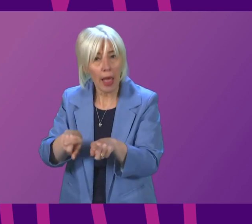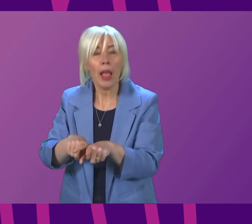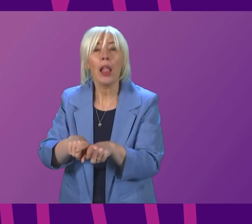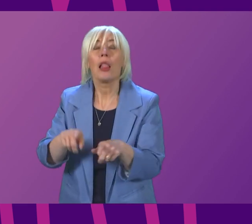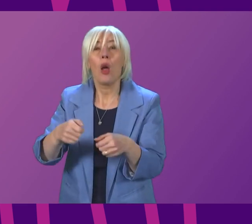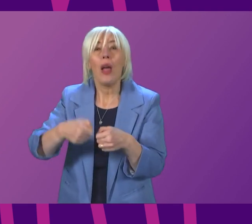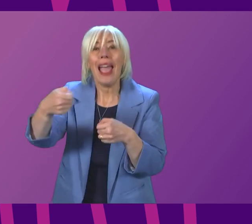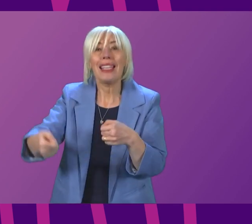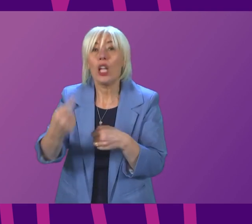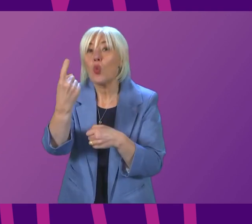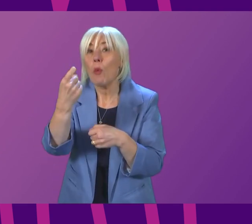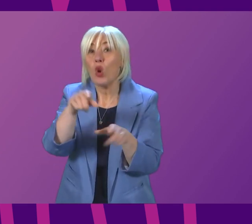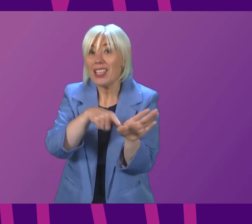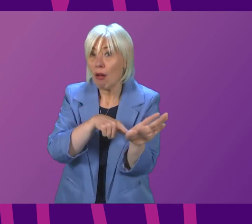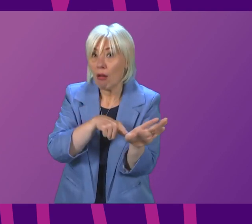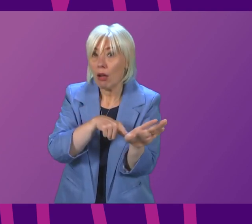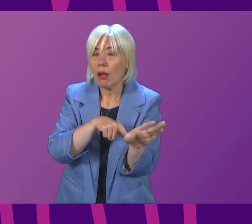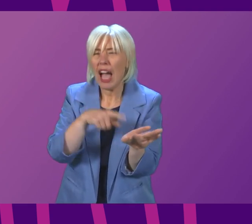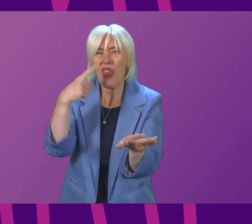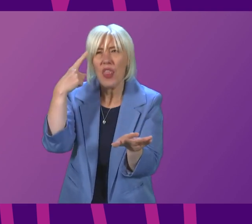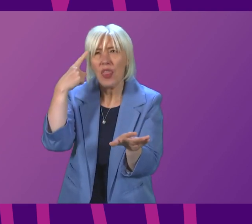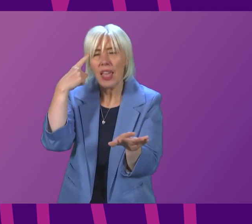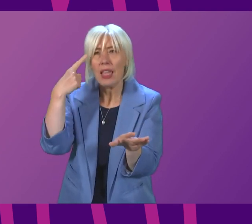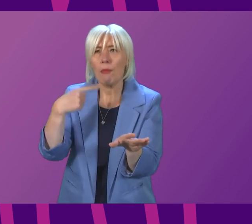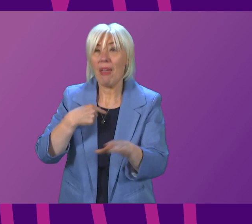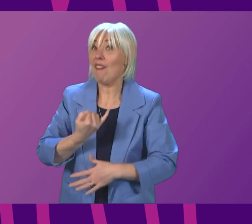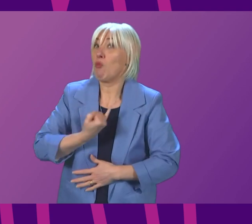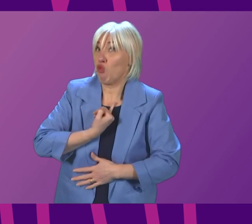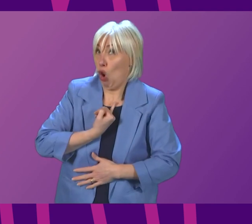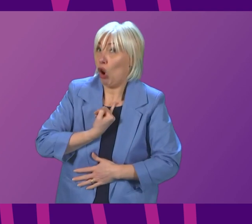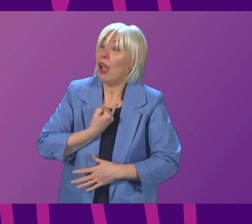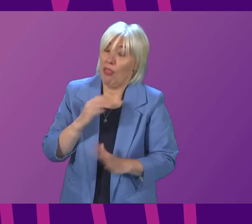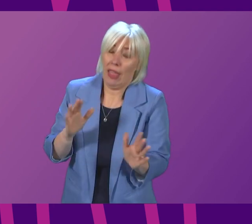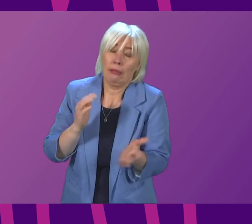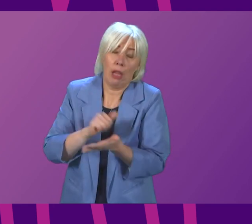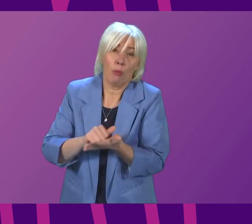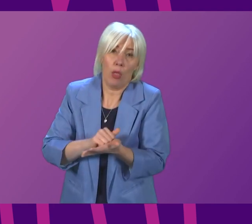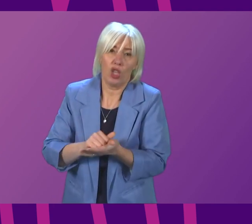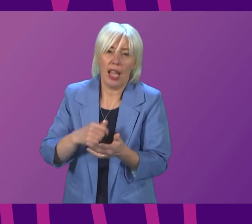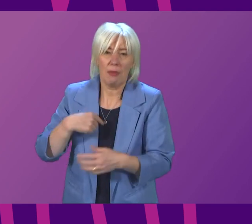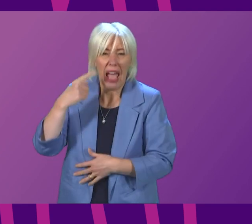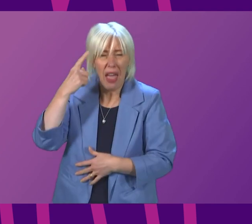If I am getting this wrong I will stand corrected, but I think that that is more than the United